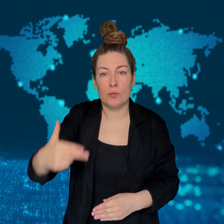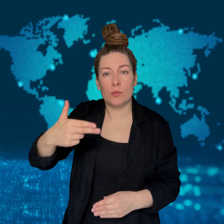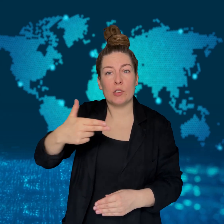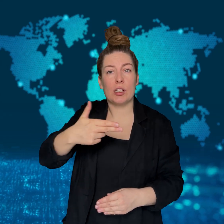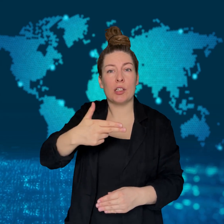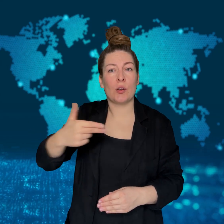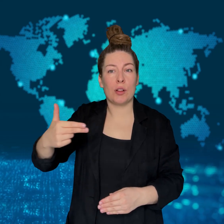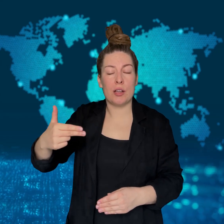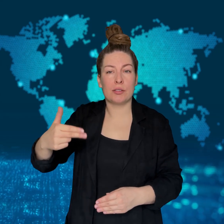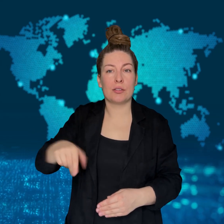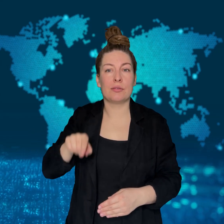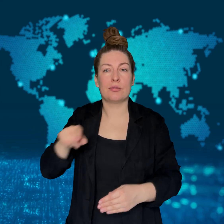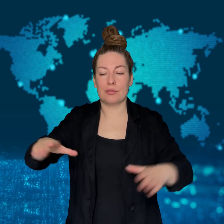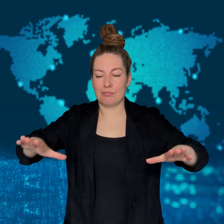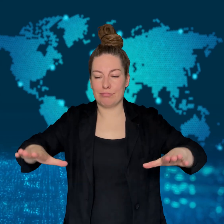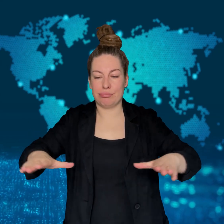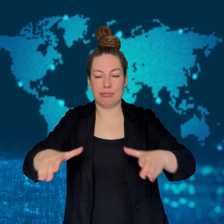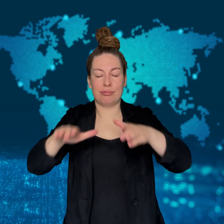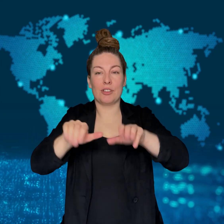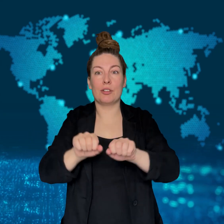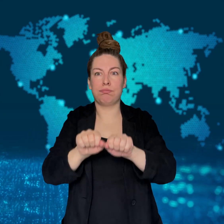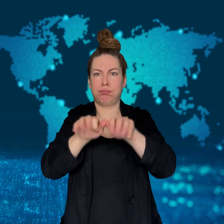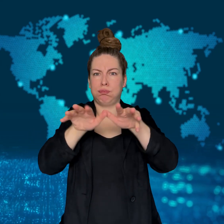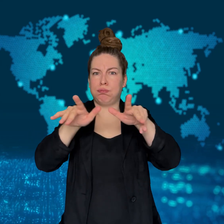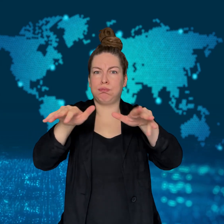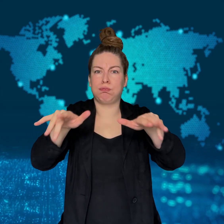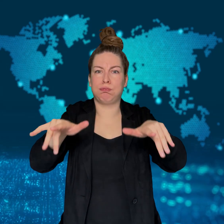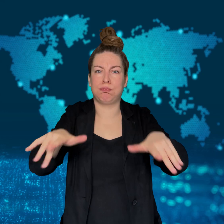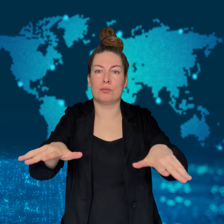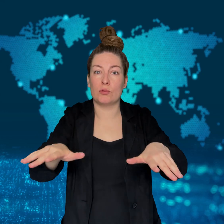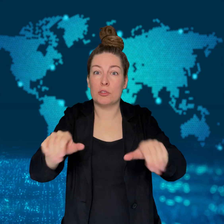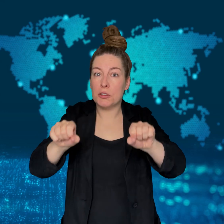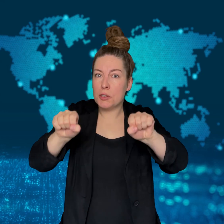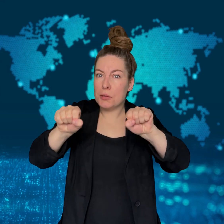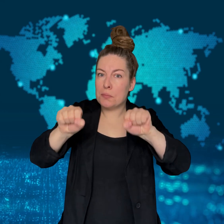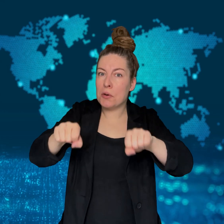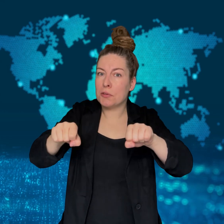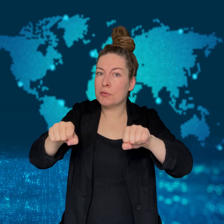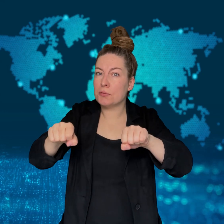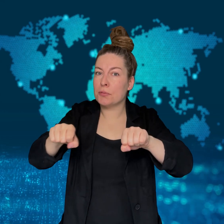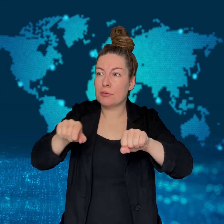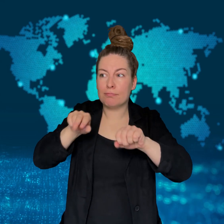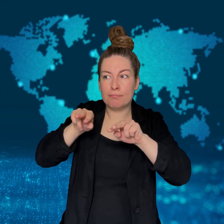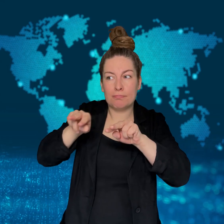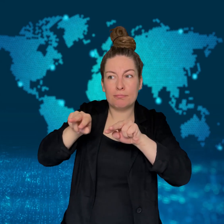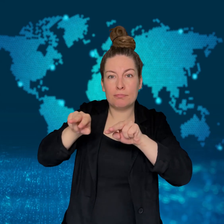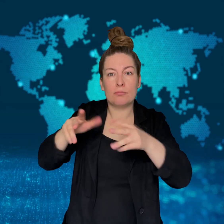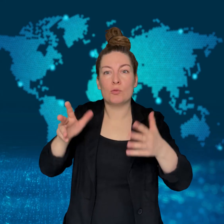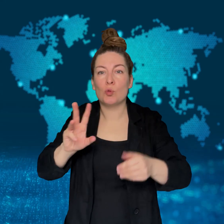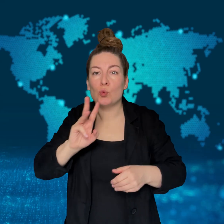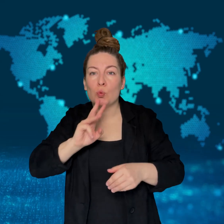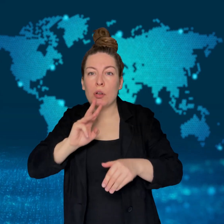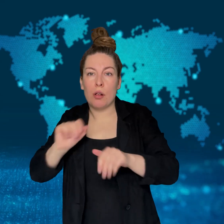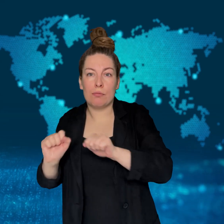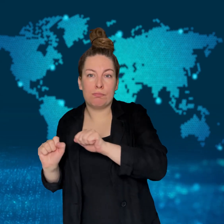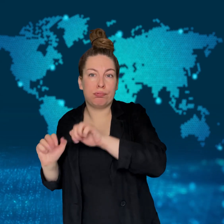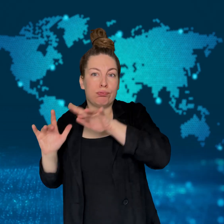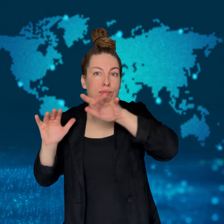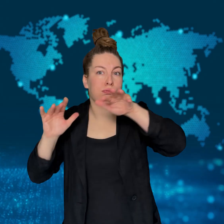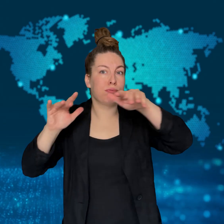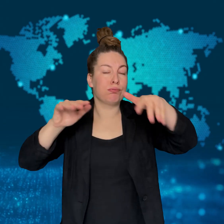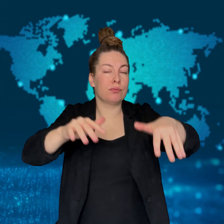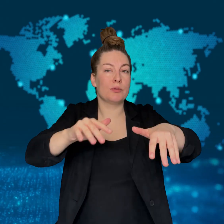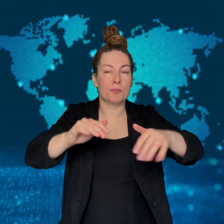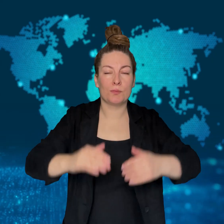Volcano erupts, tsunami risk